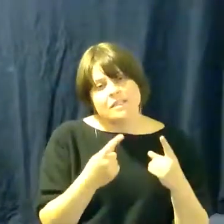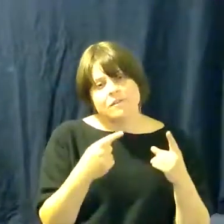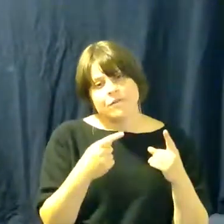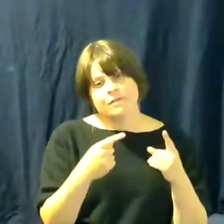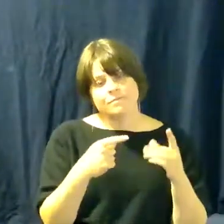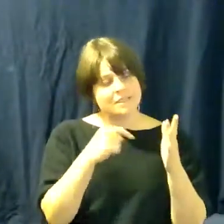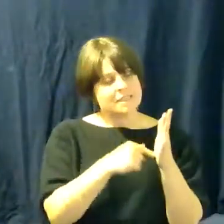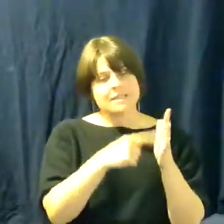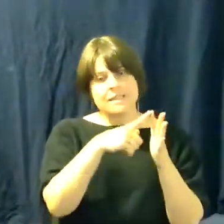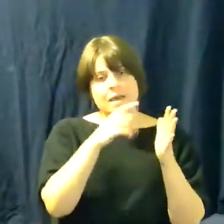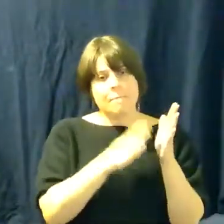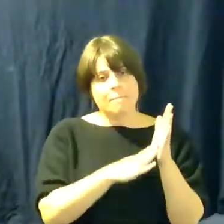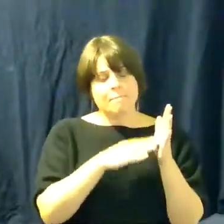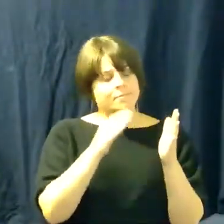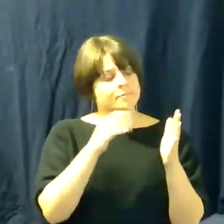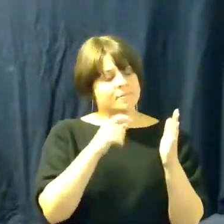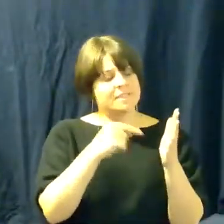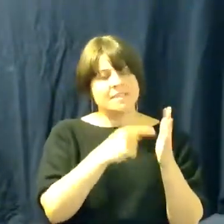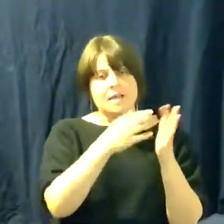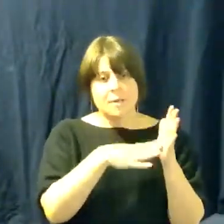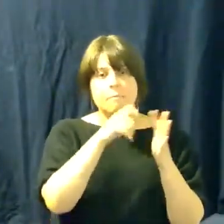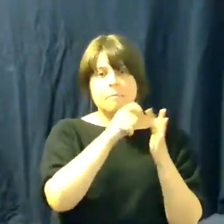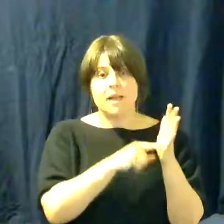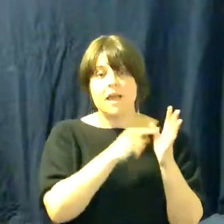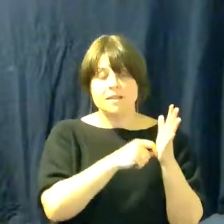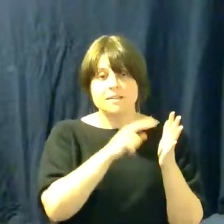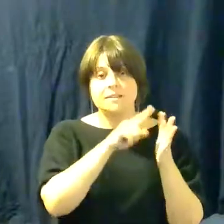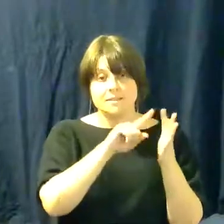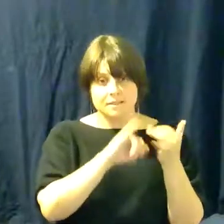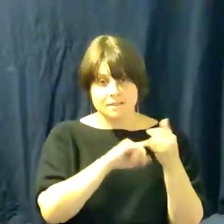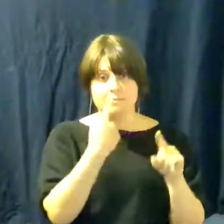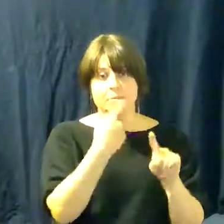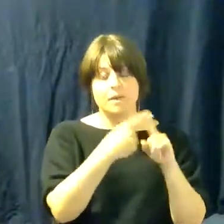will be about setting goals, and we will have a few different